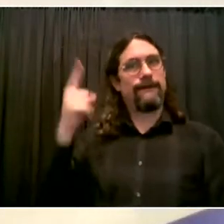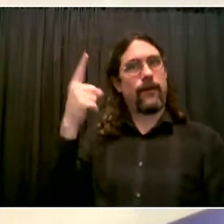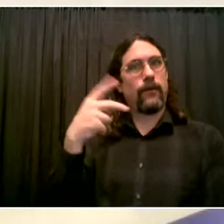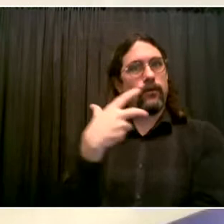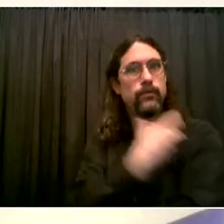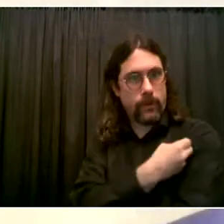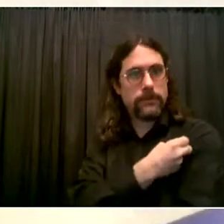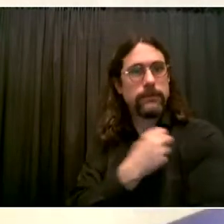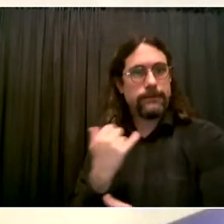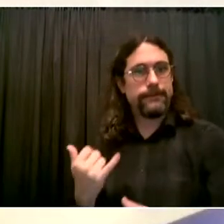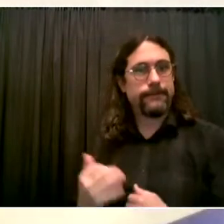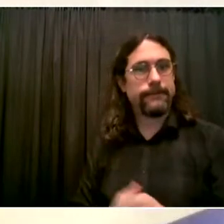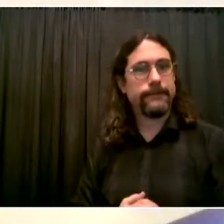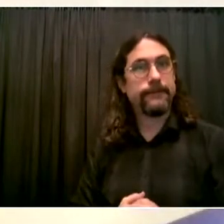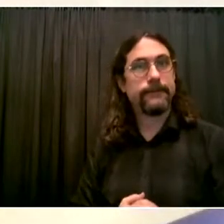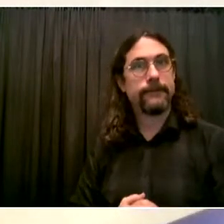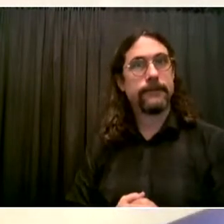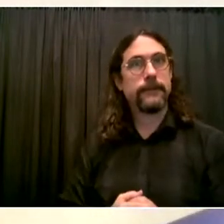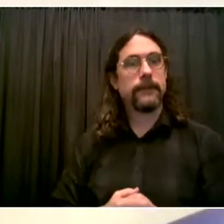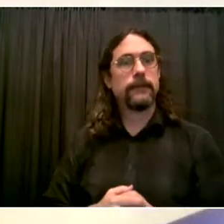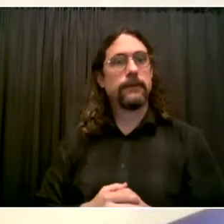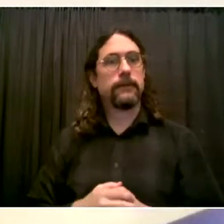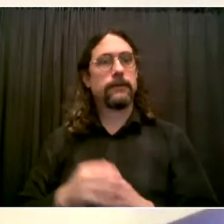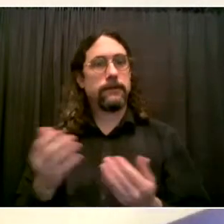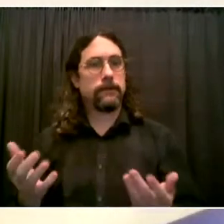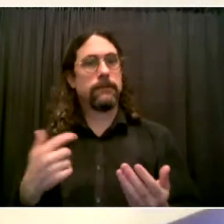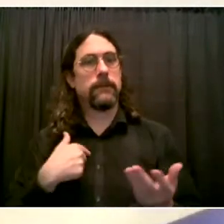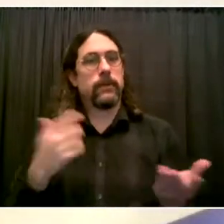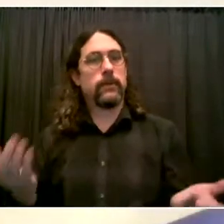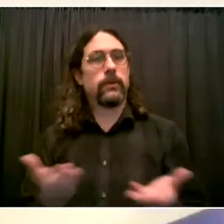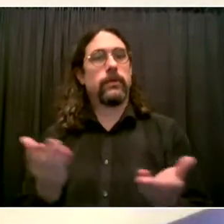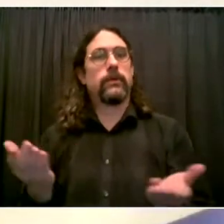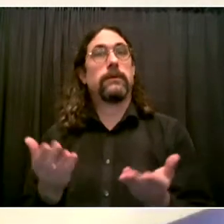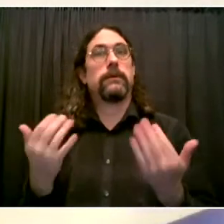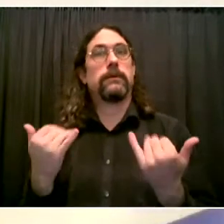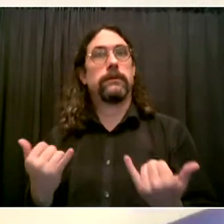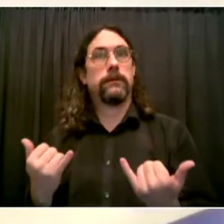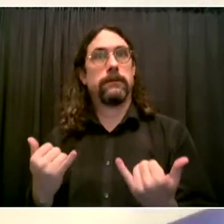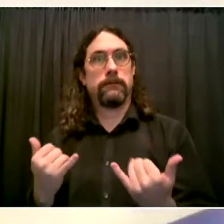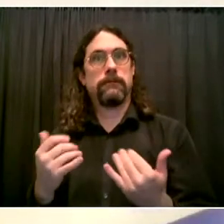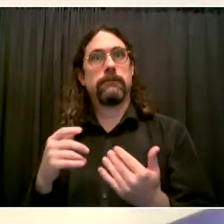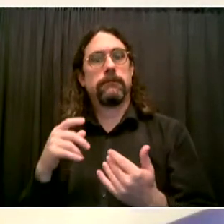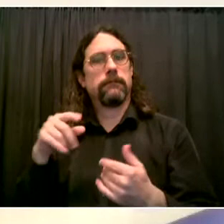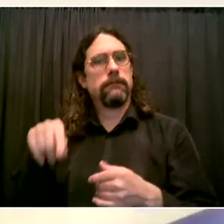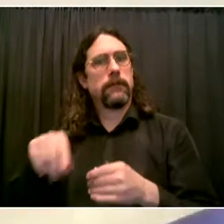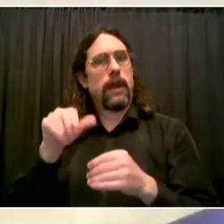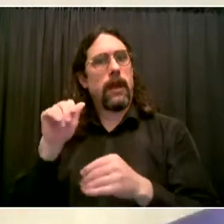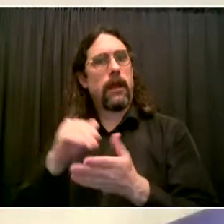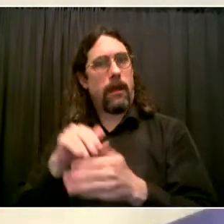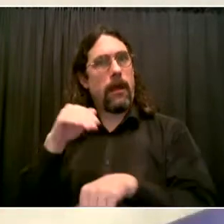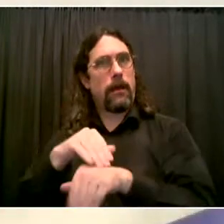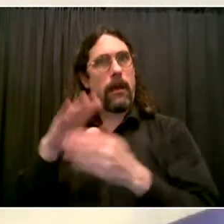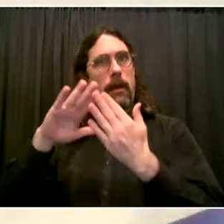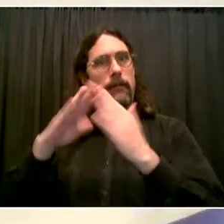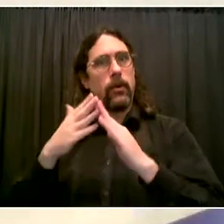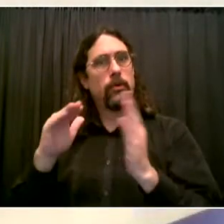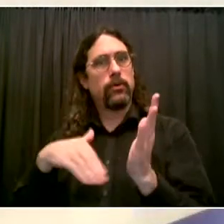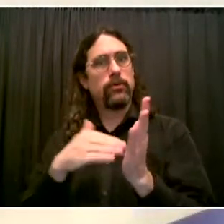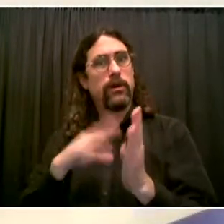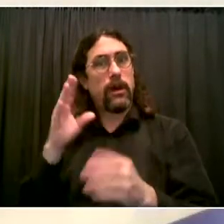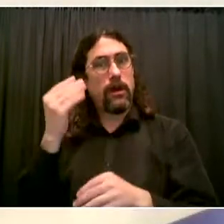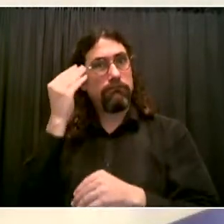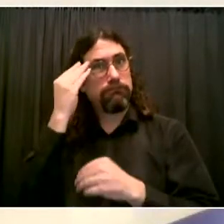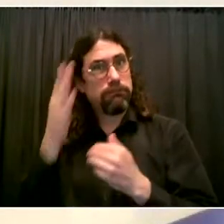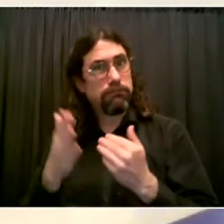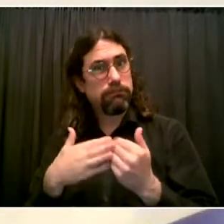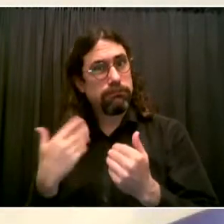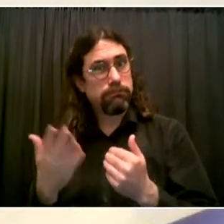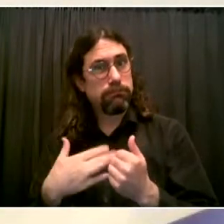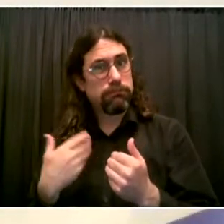FIRST VACCINE.